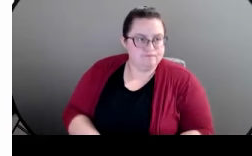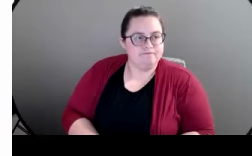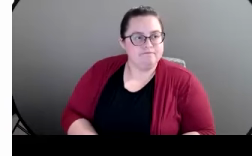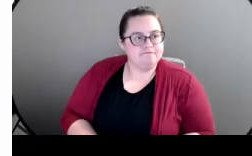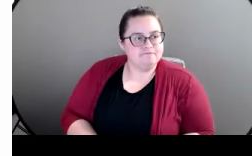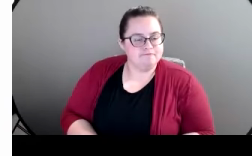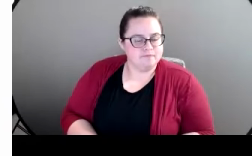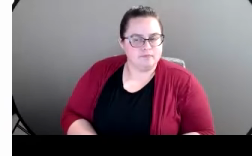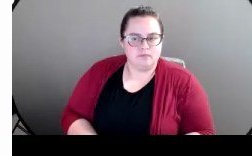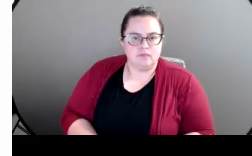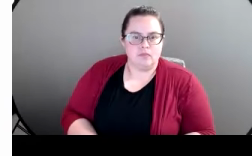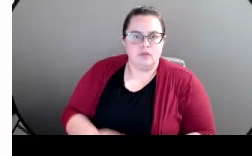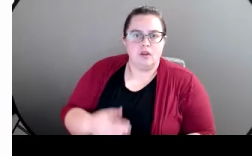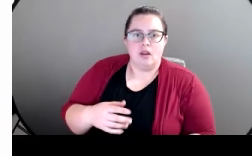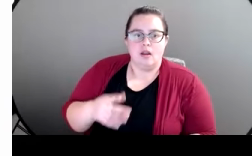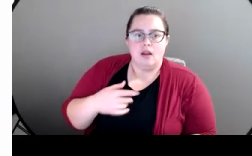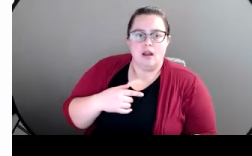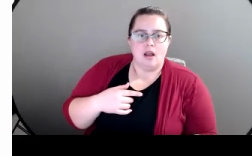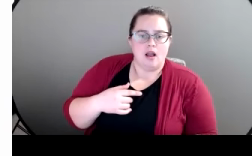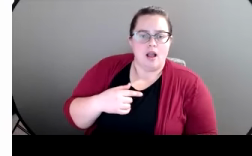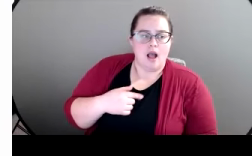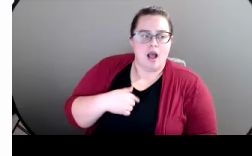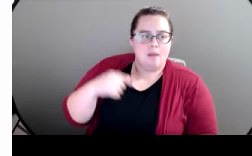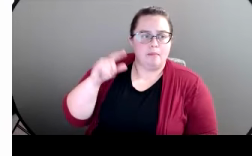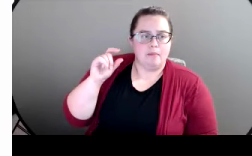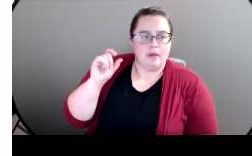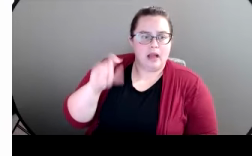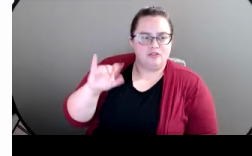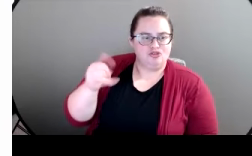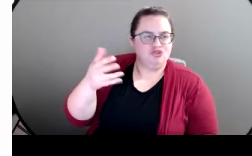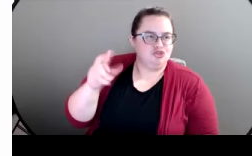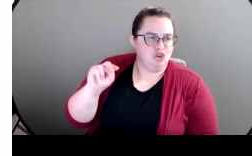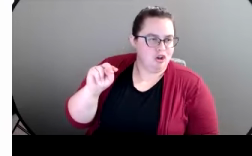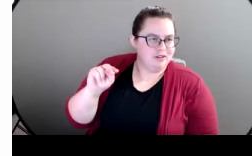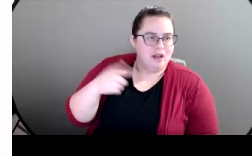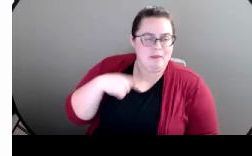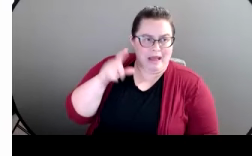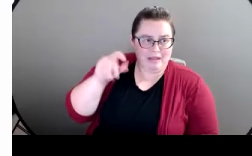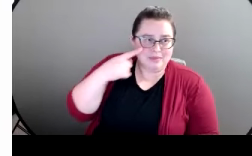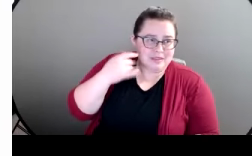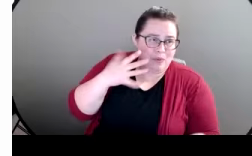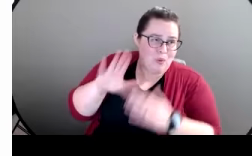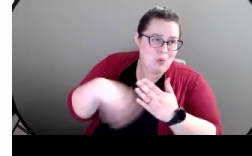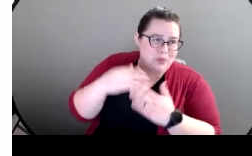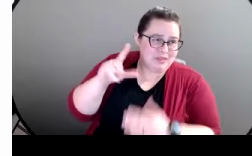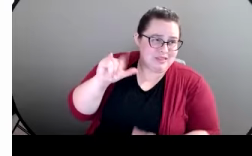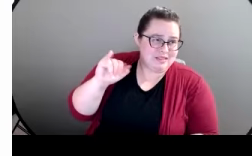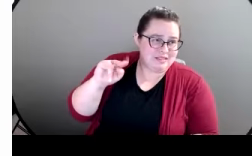I asked mostly because I wanted all of the links and I can I guess I can watch the video and get the links.